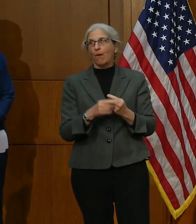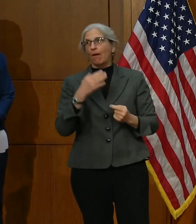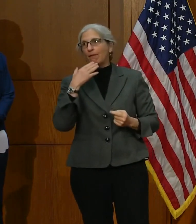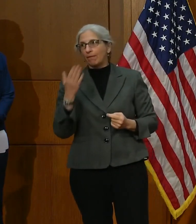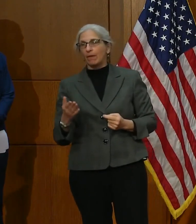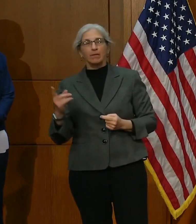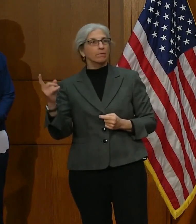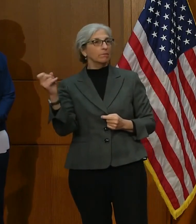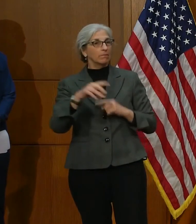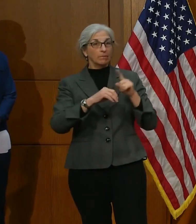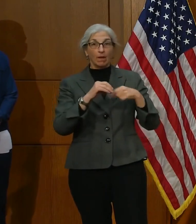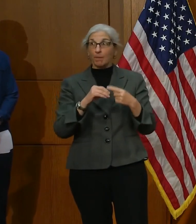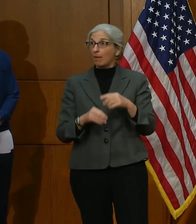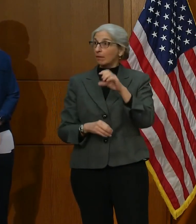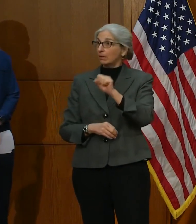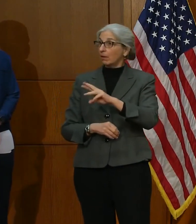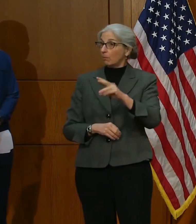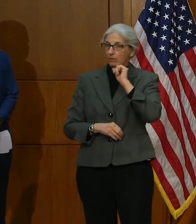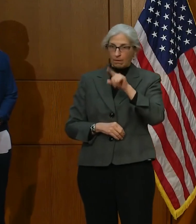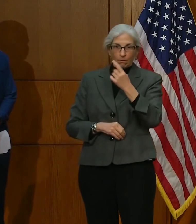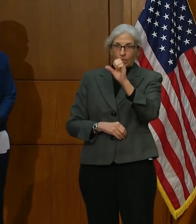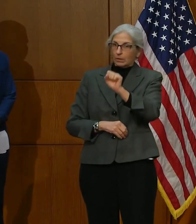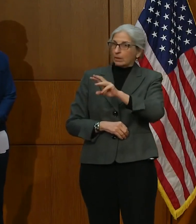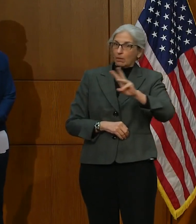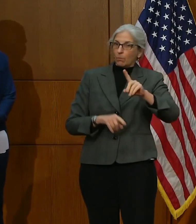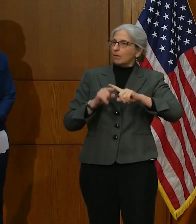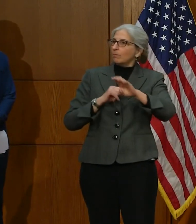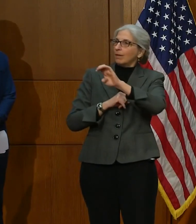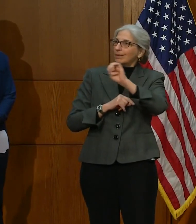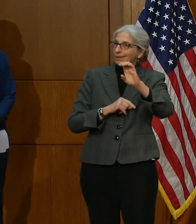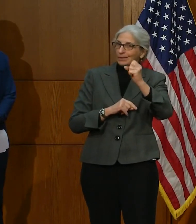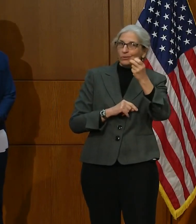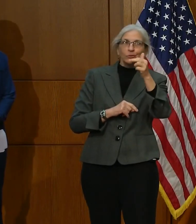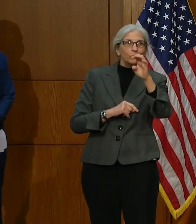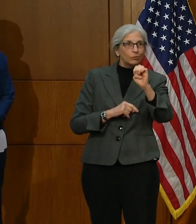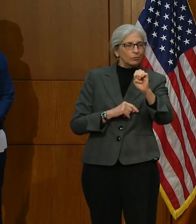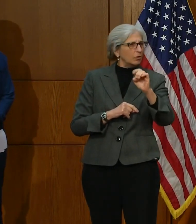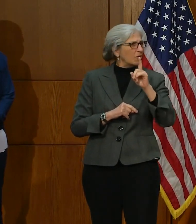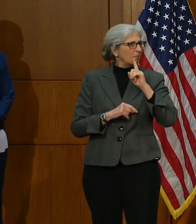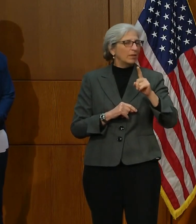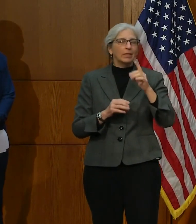YES WELL, THANK YOU. AND THE QUESTION WAS ABOUT THE SOUTHWEST. AND IT'S NOT JUST THE SOUTHWEST. BUT THE EASTERN